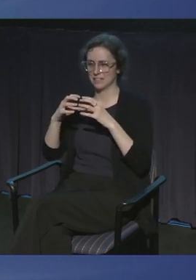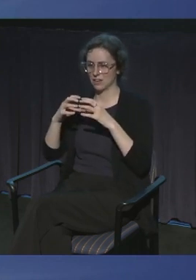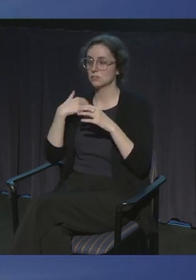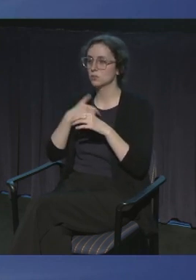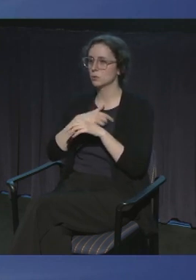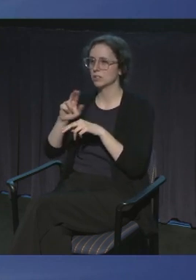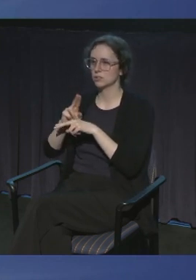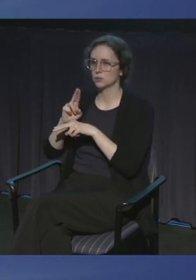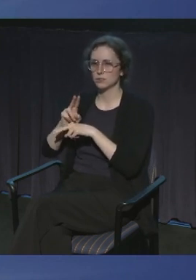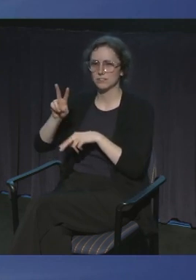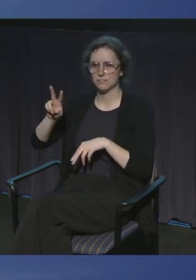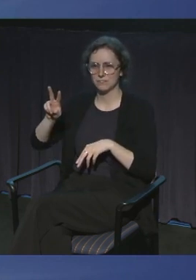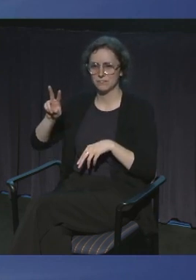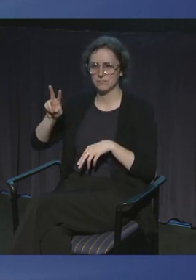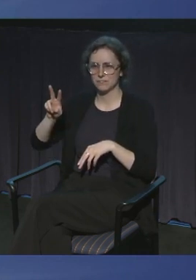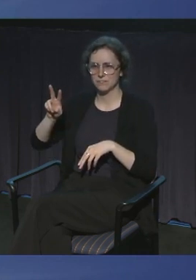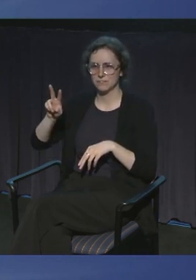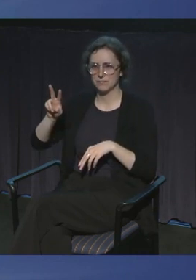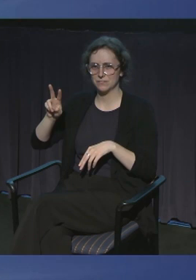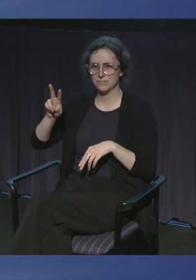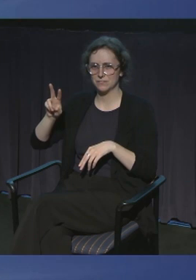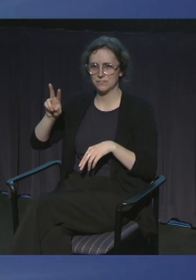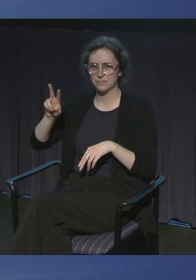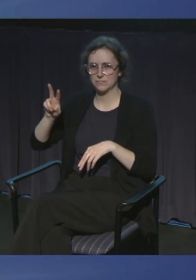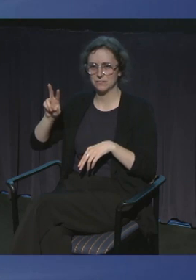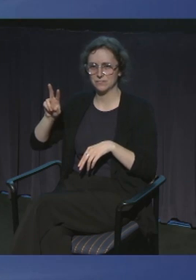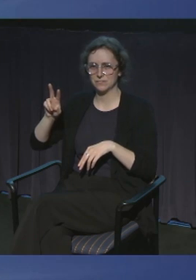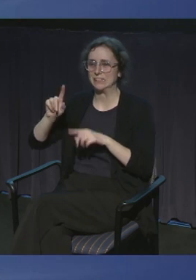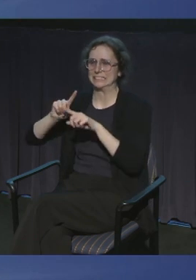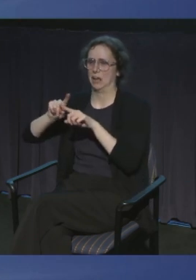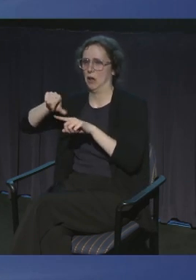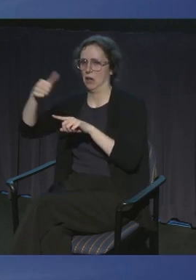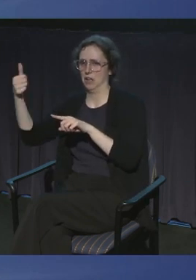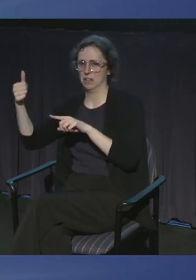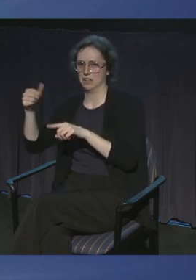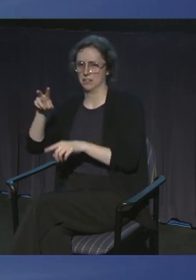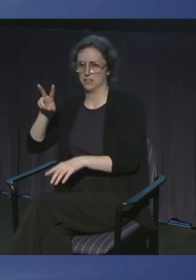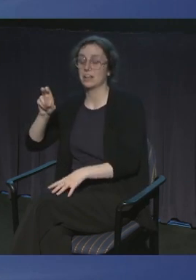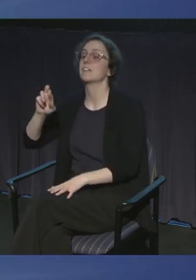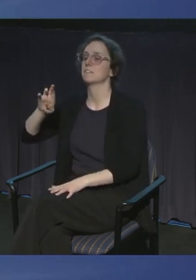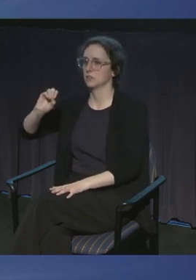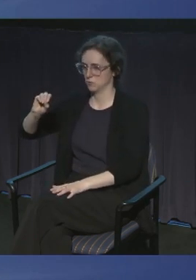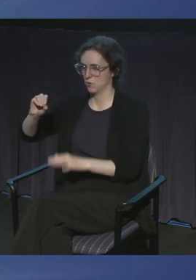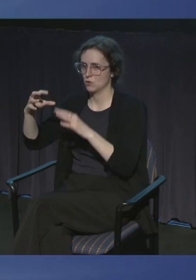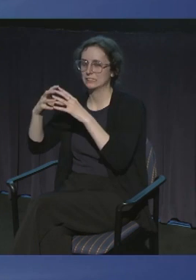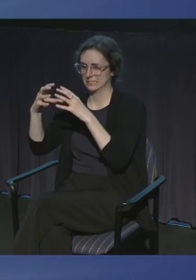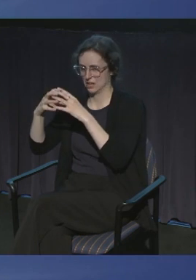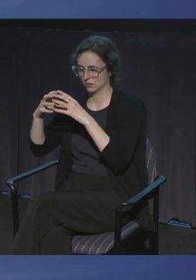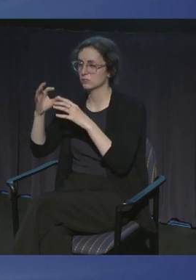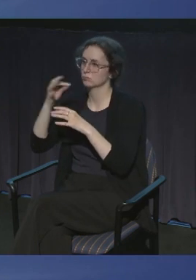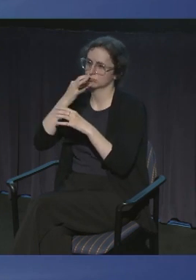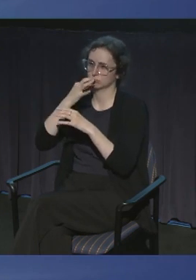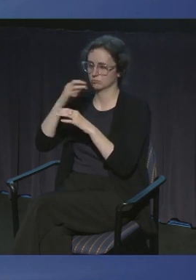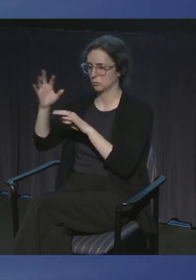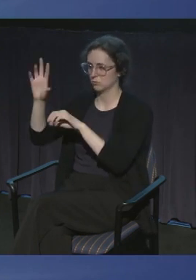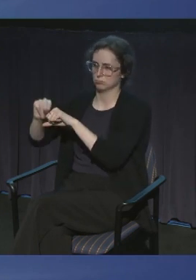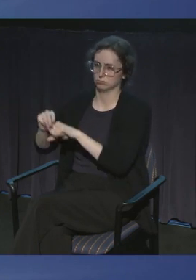EPITHELIAL CELLS SO WE USED -- CELLS, A GOOD SOURCE OF